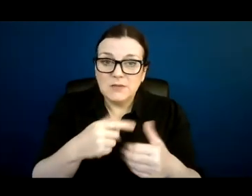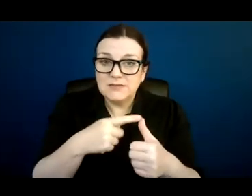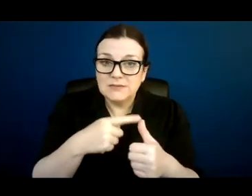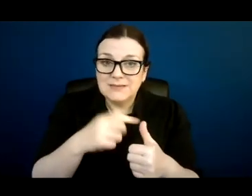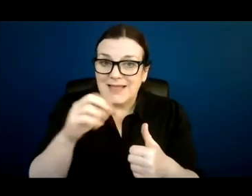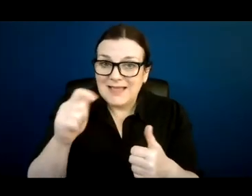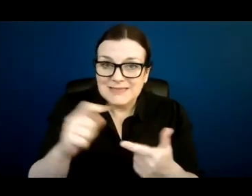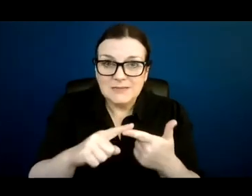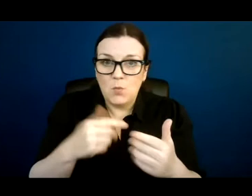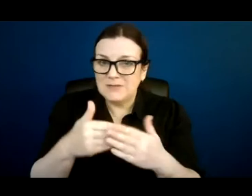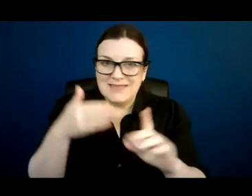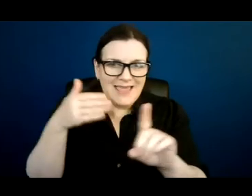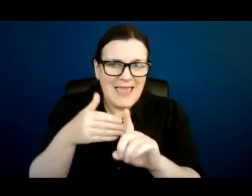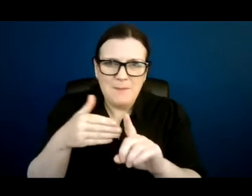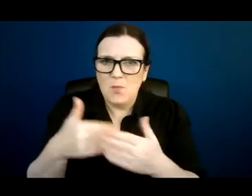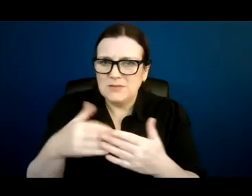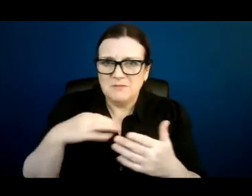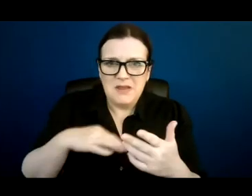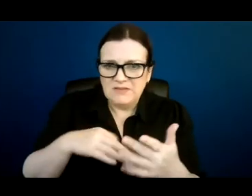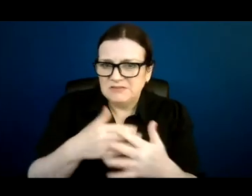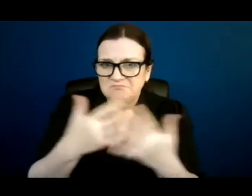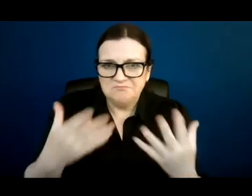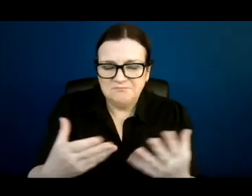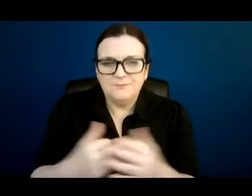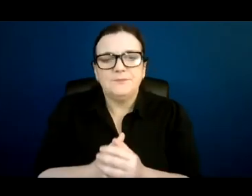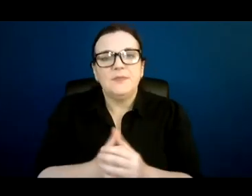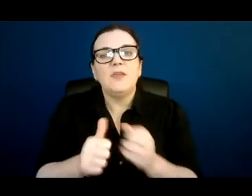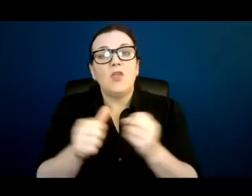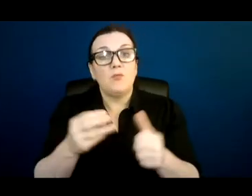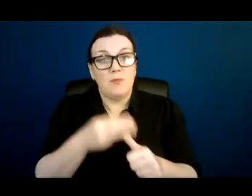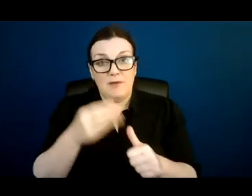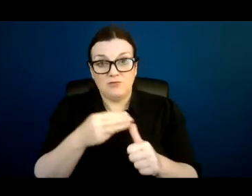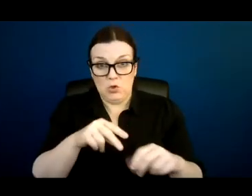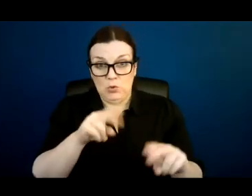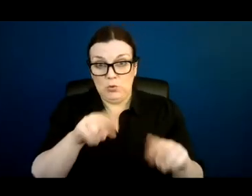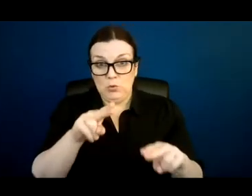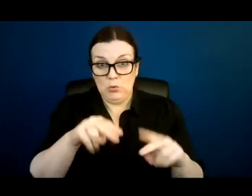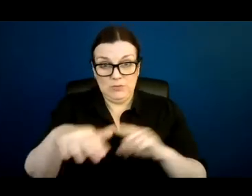The other preparation that I am doing is the new cases have to be treated very differently from